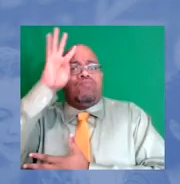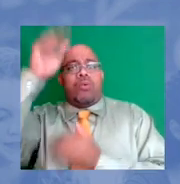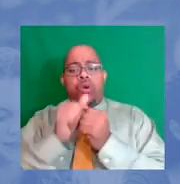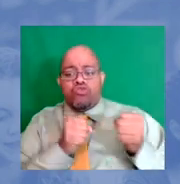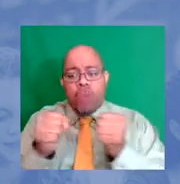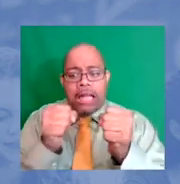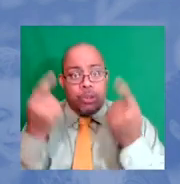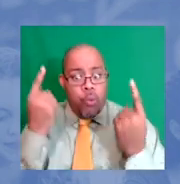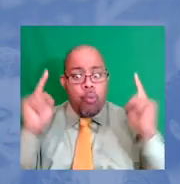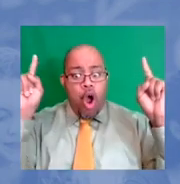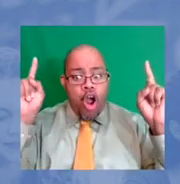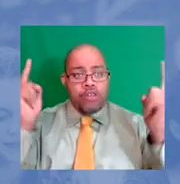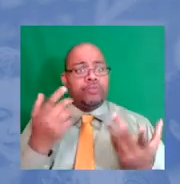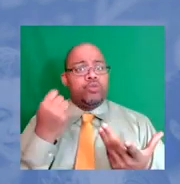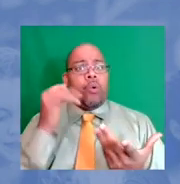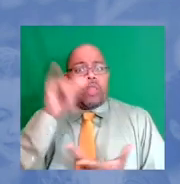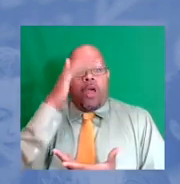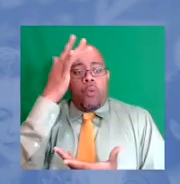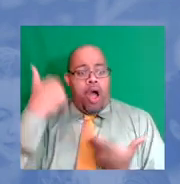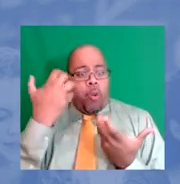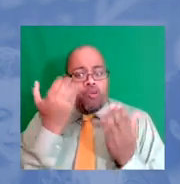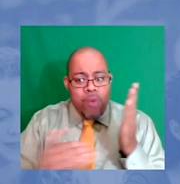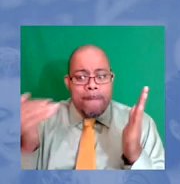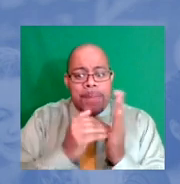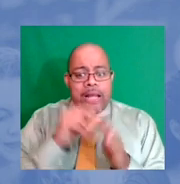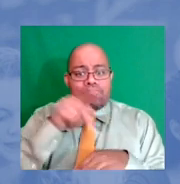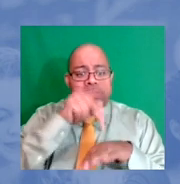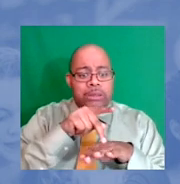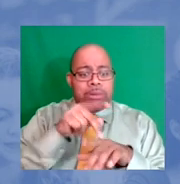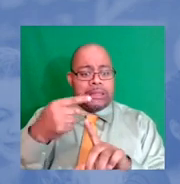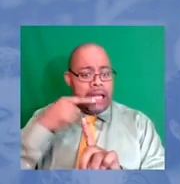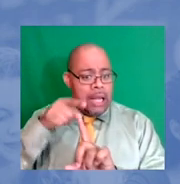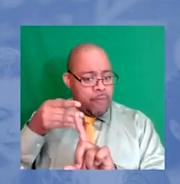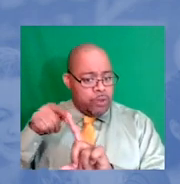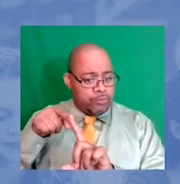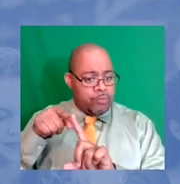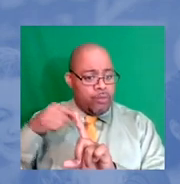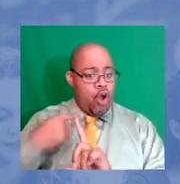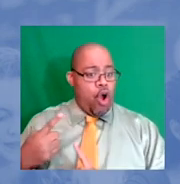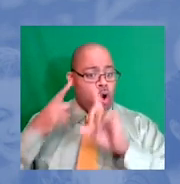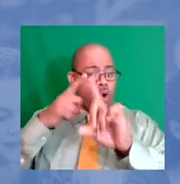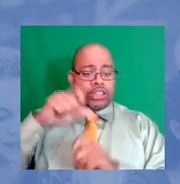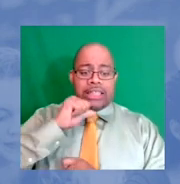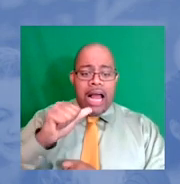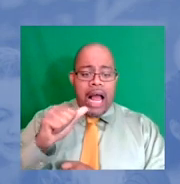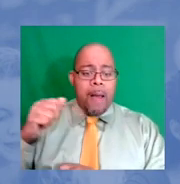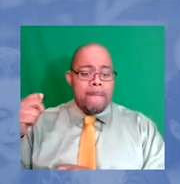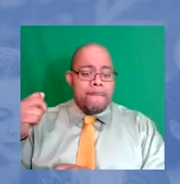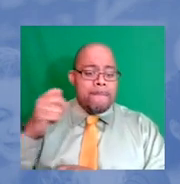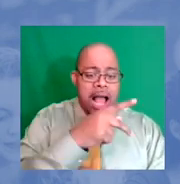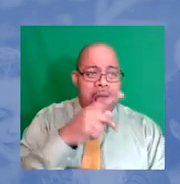SO THAT'S WHY I WANT TO REPEAT, OUR GOAL SHOULD NOT BE TO RETURN TO WHAT WASN'T WORKING, OUR